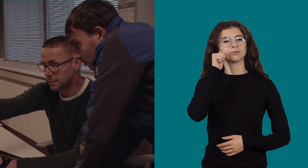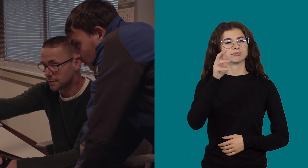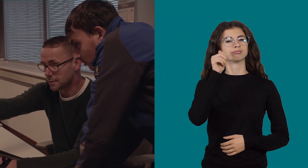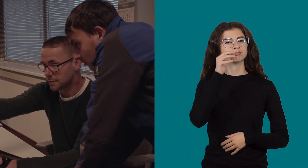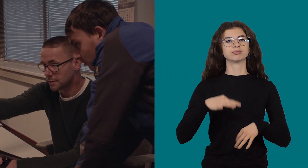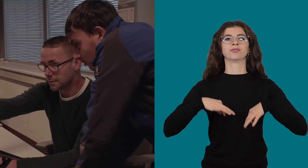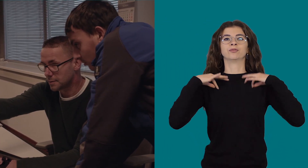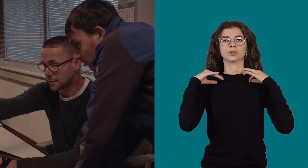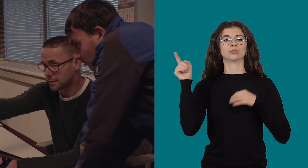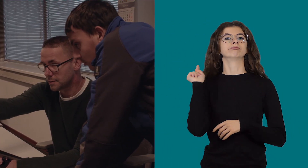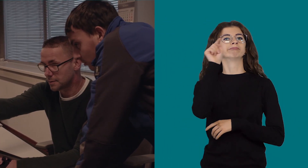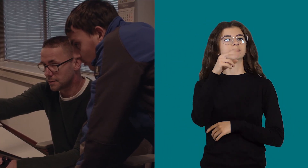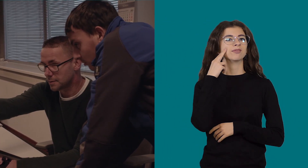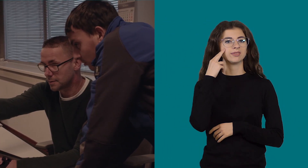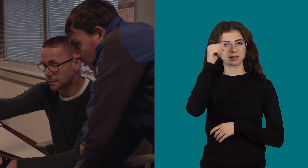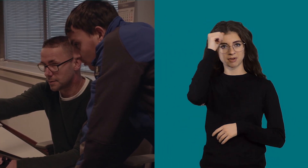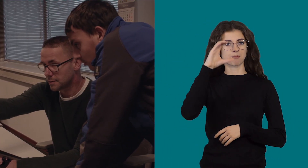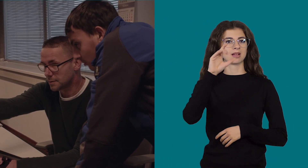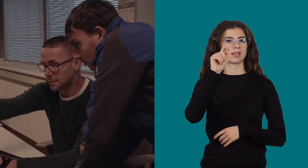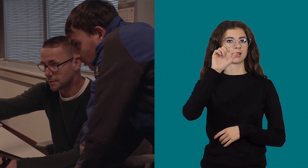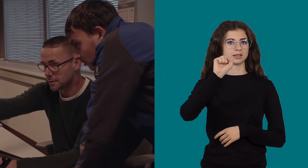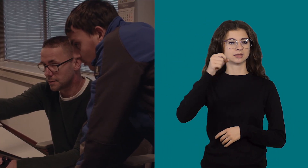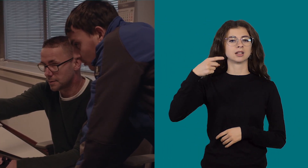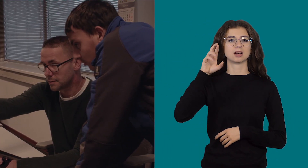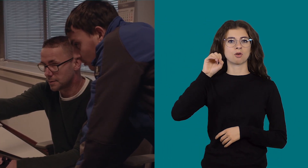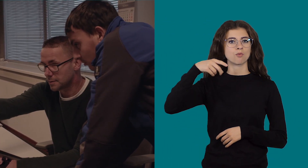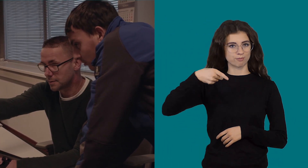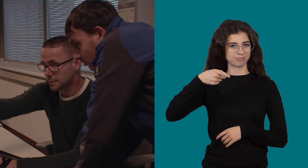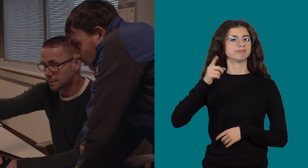Every morning, Younes starts at CTS GROUP,